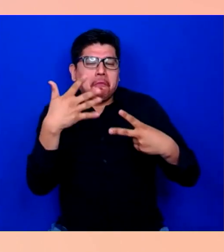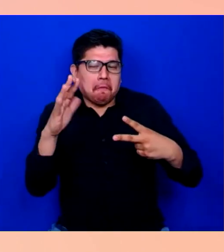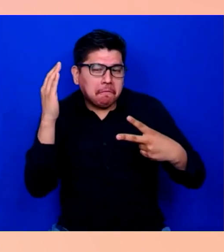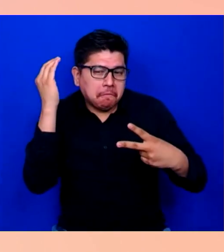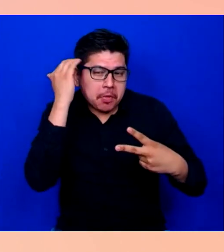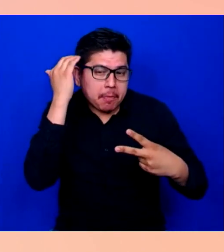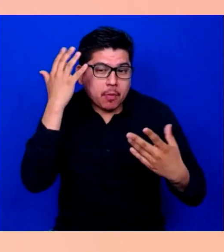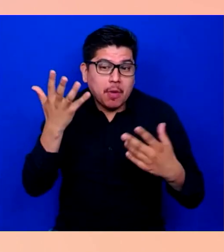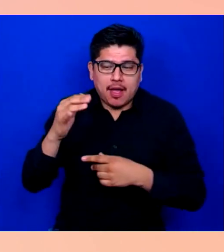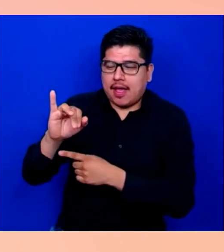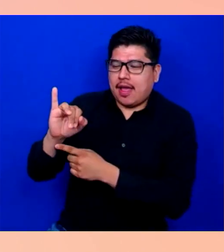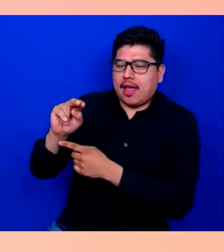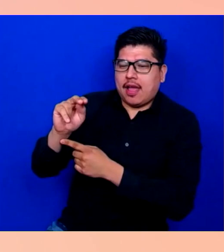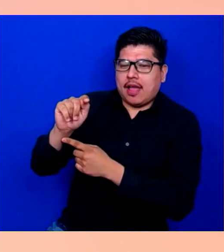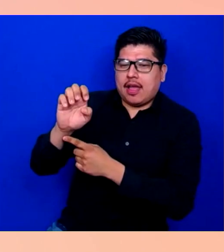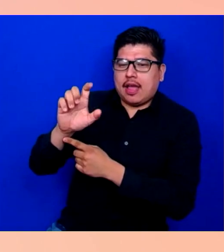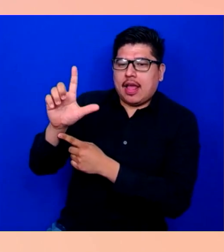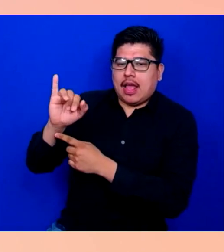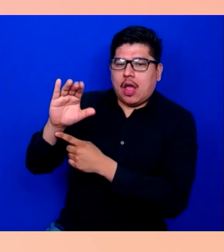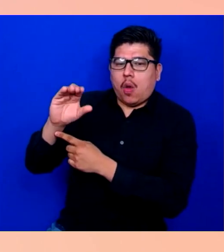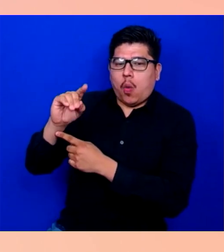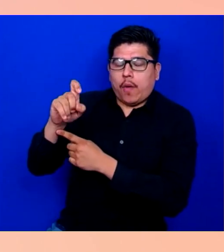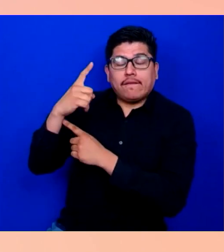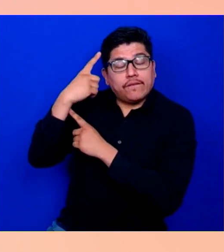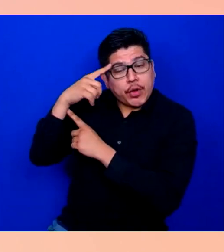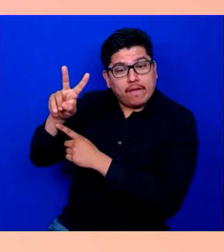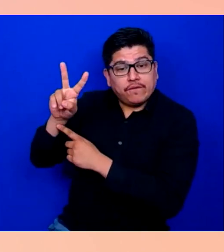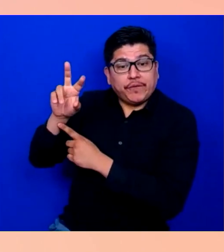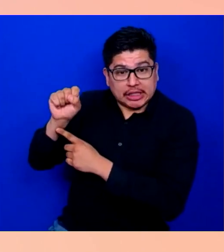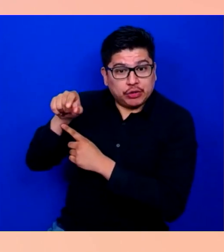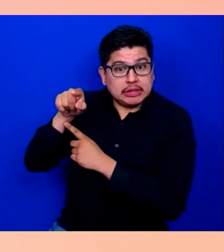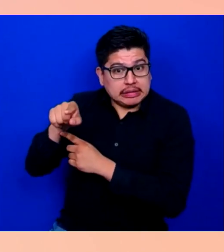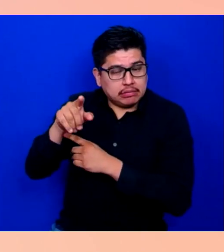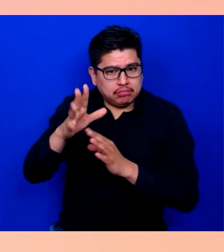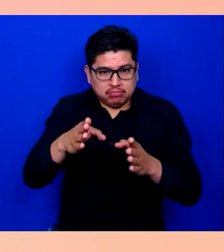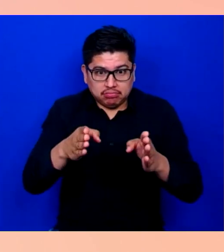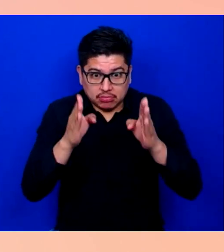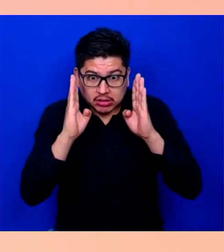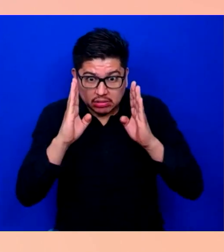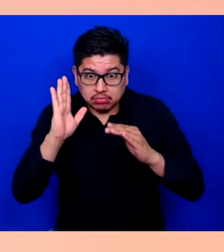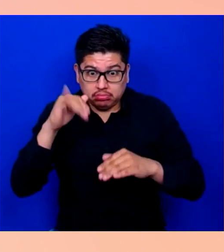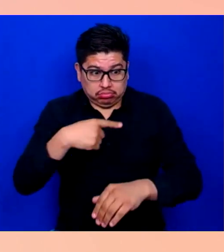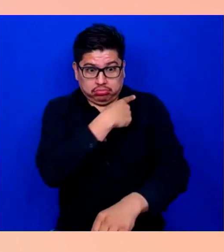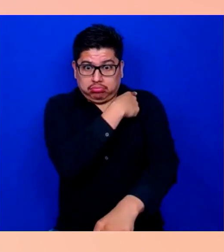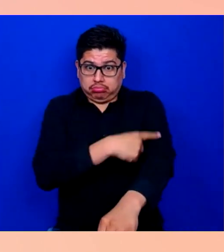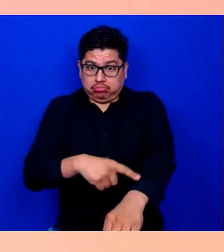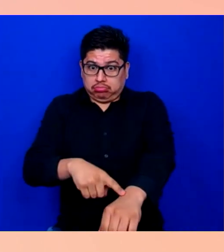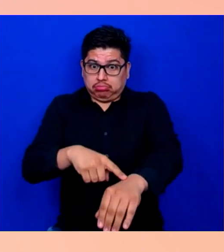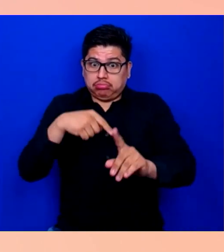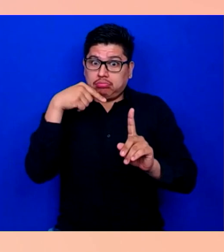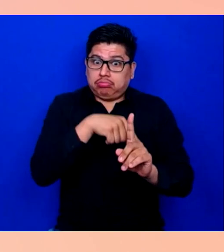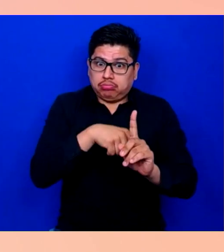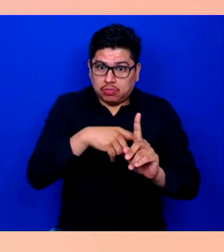Listen, my arms forced me to try a lot of IDEs and I can say honestly,